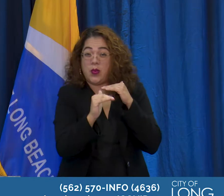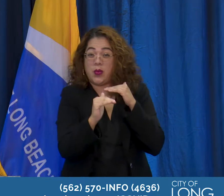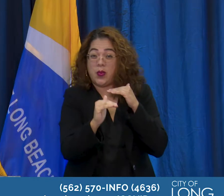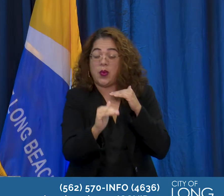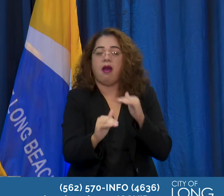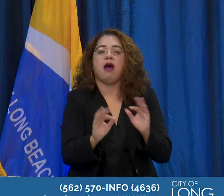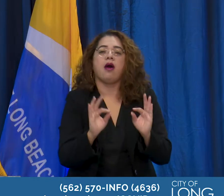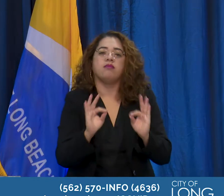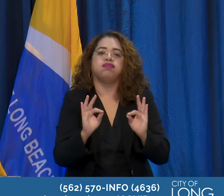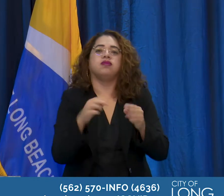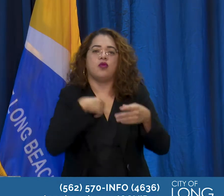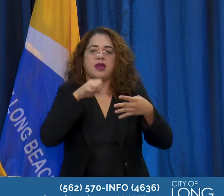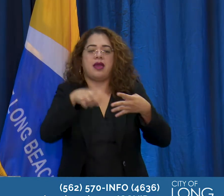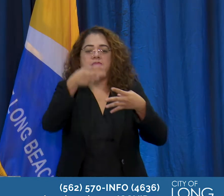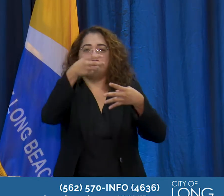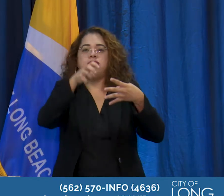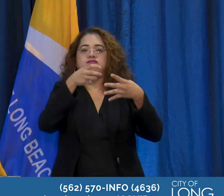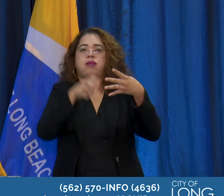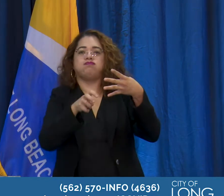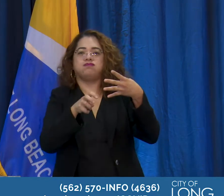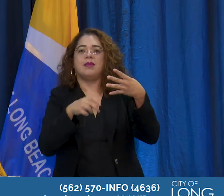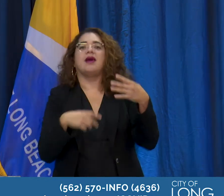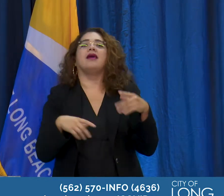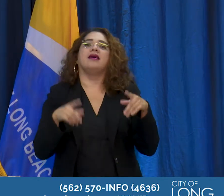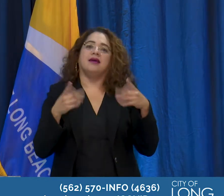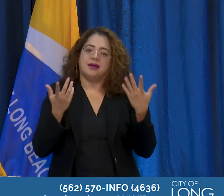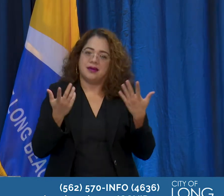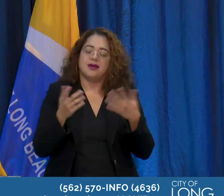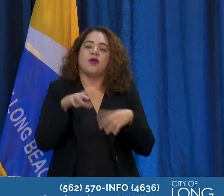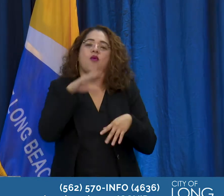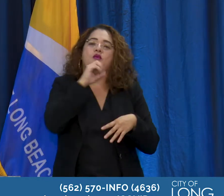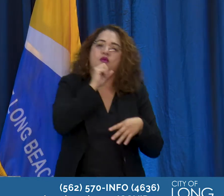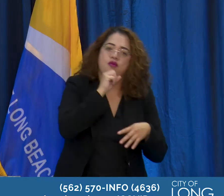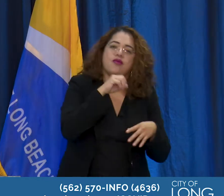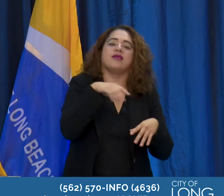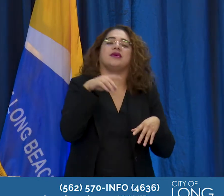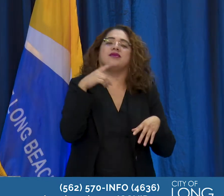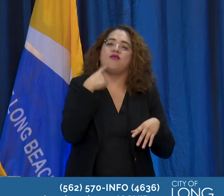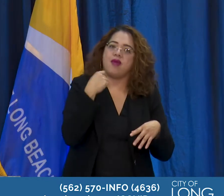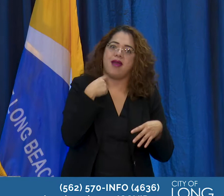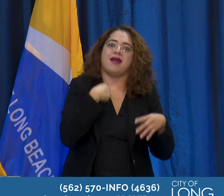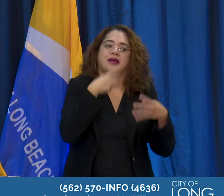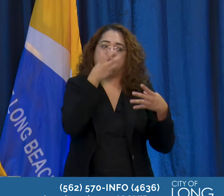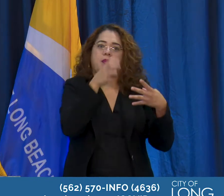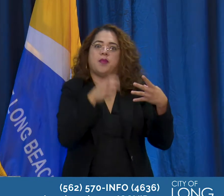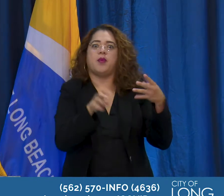So if we keep these numbers that we currently have, and they hold steady for another week,